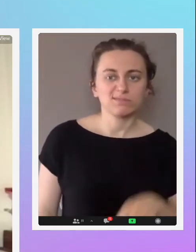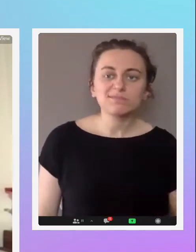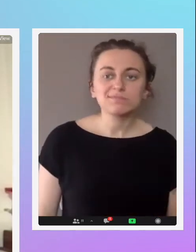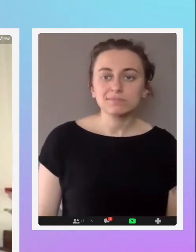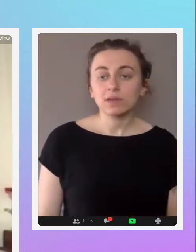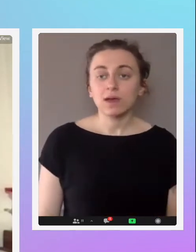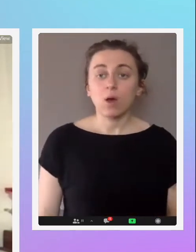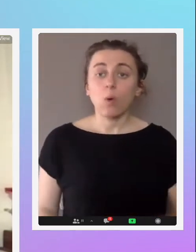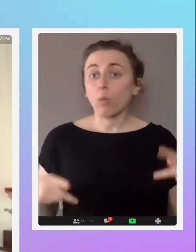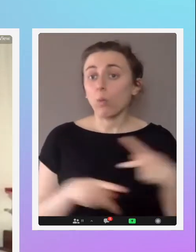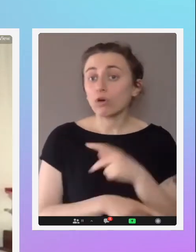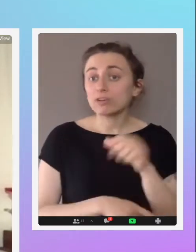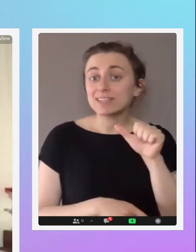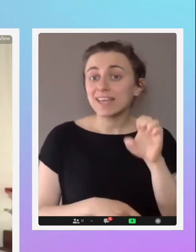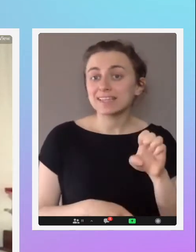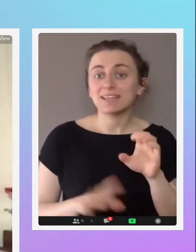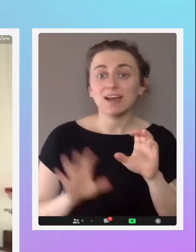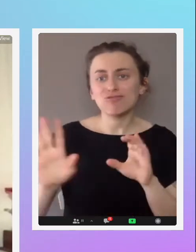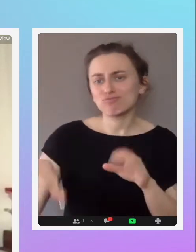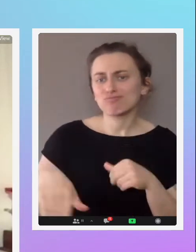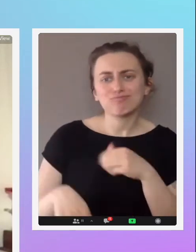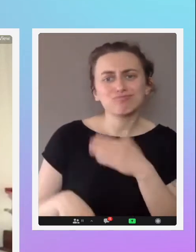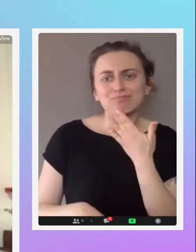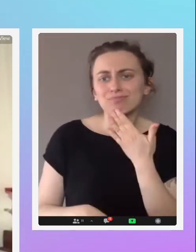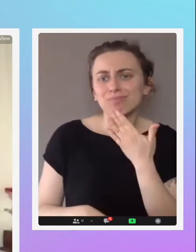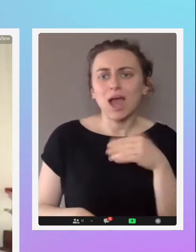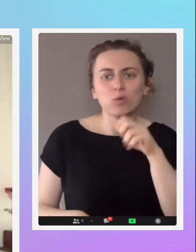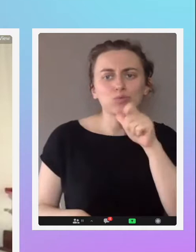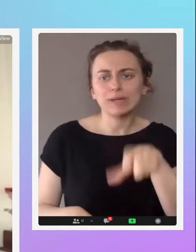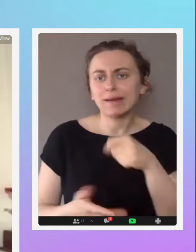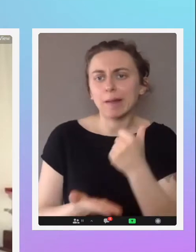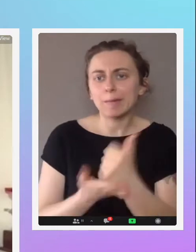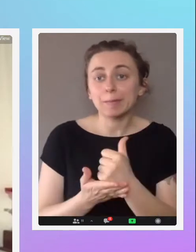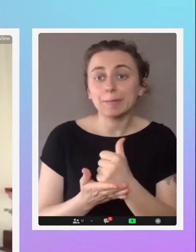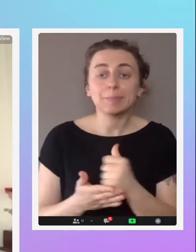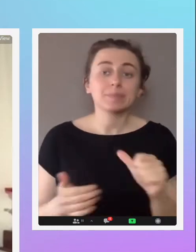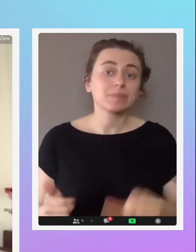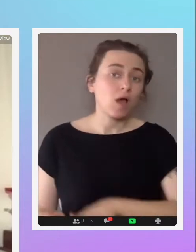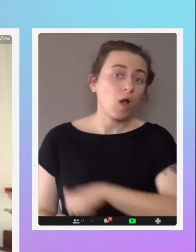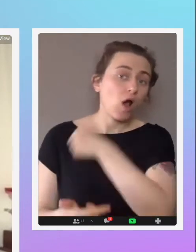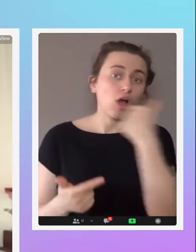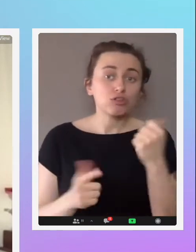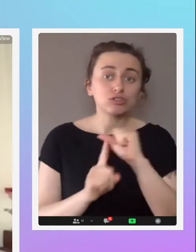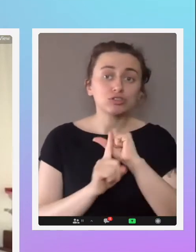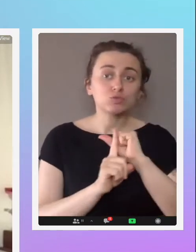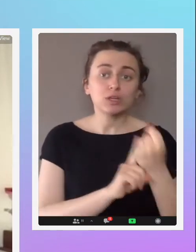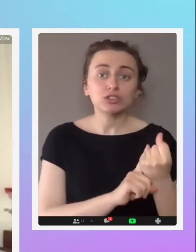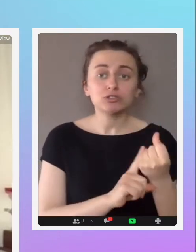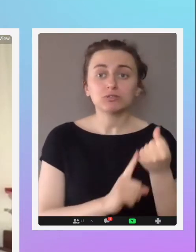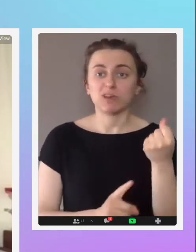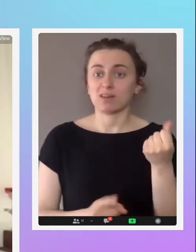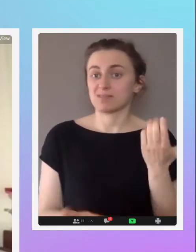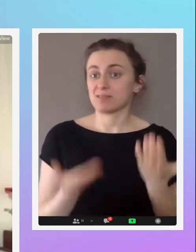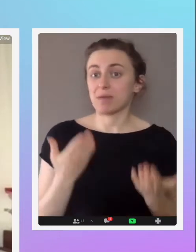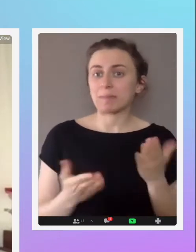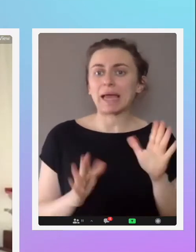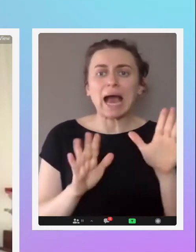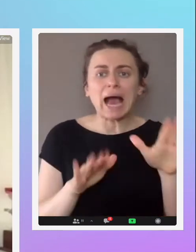"thank you very much I don't need help." In a number of cases you might very well elicit a helpful response.